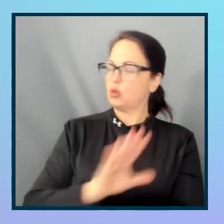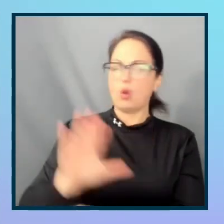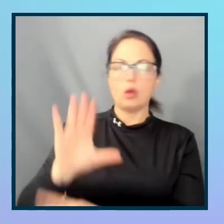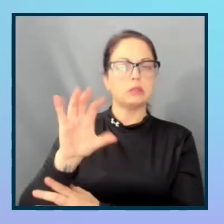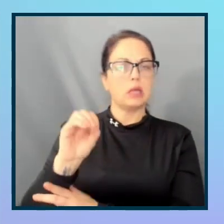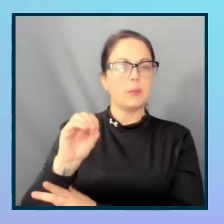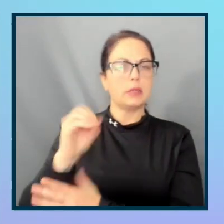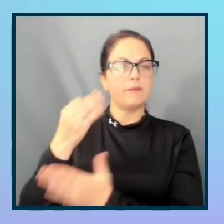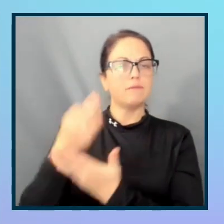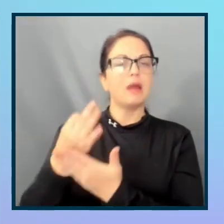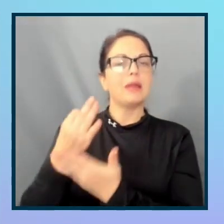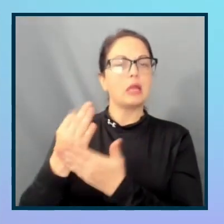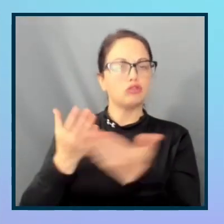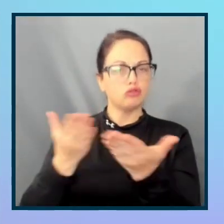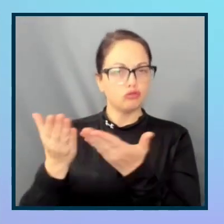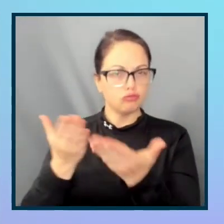Financial Services is...